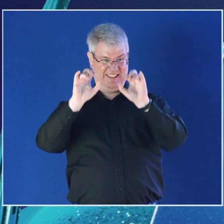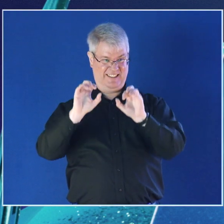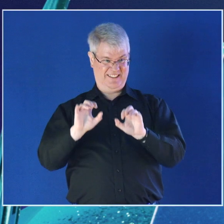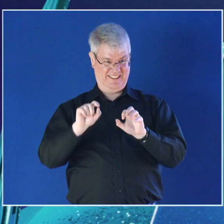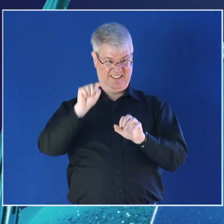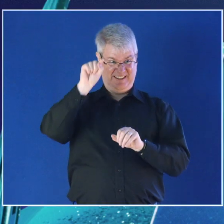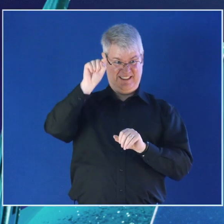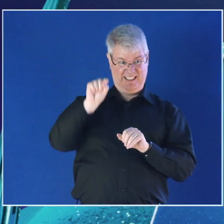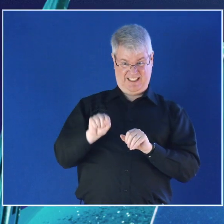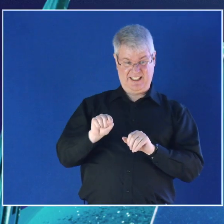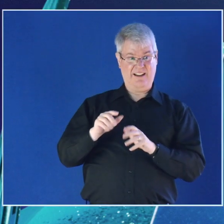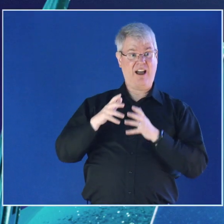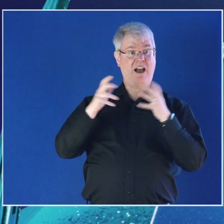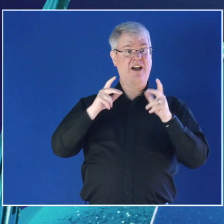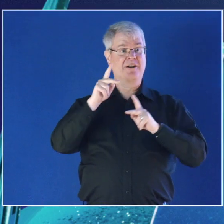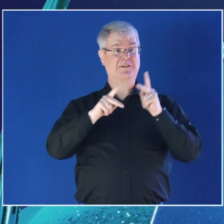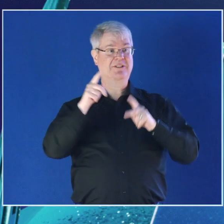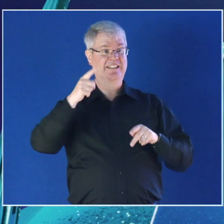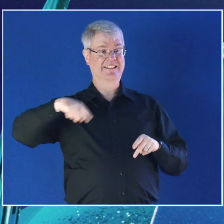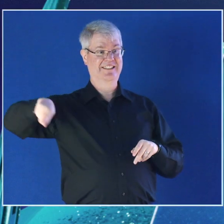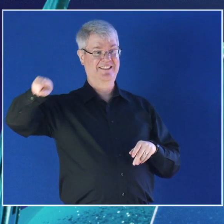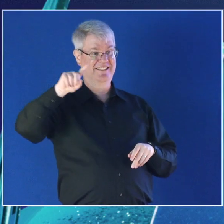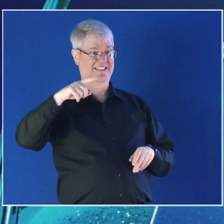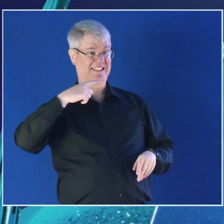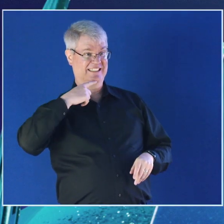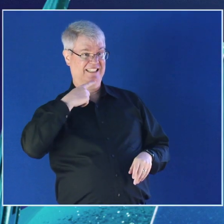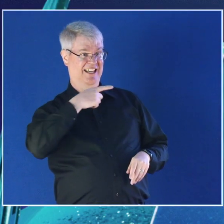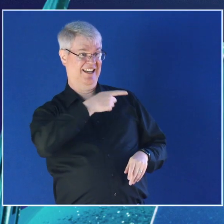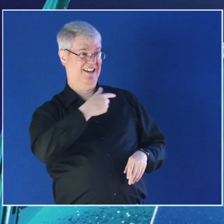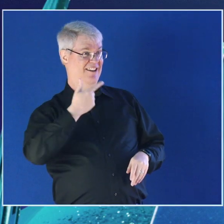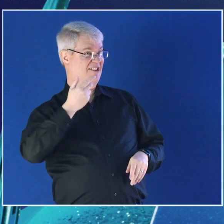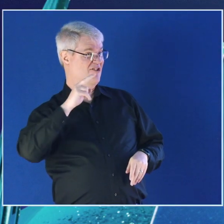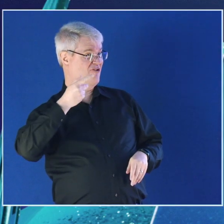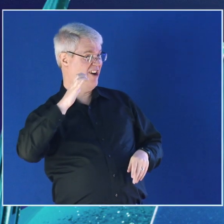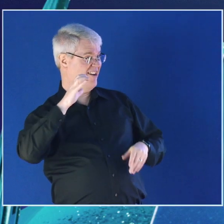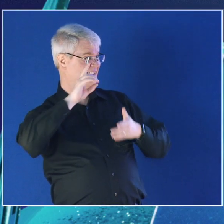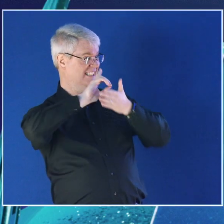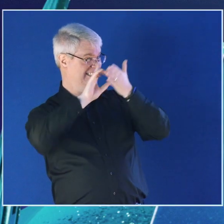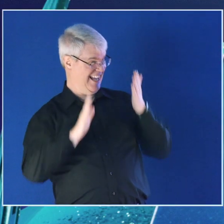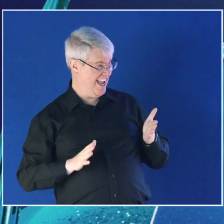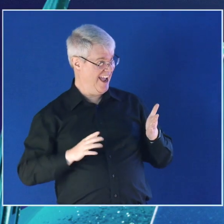but a graphic designer is not one of them. Now I can get beautiful PowerPoints,